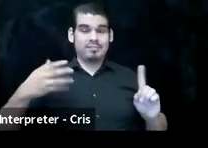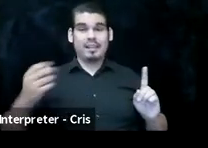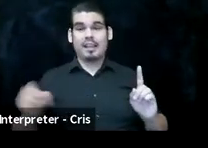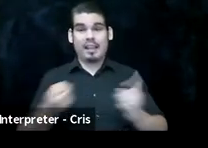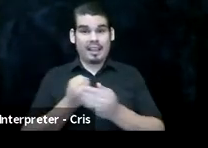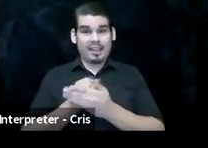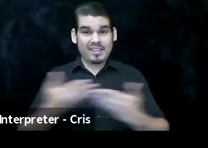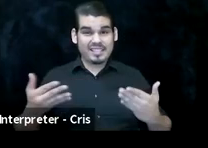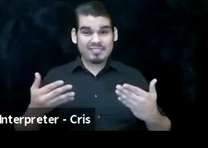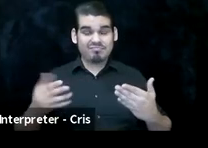Gerardo Chavez, RAD IX: yeah his 50s to be second.